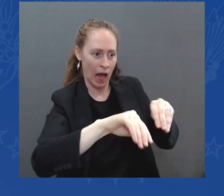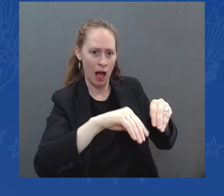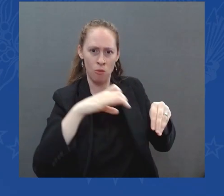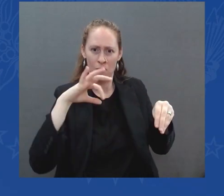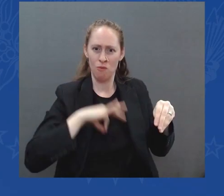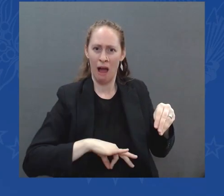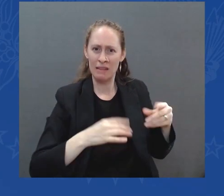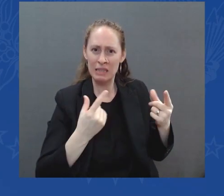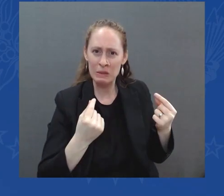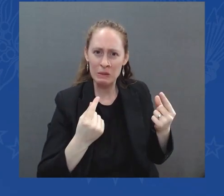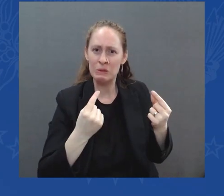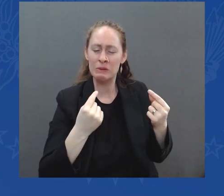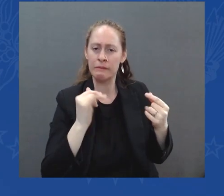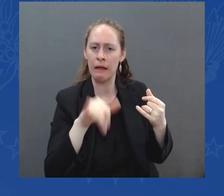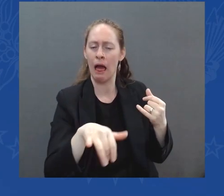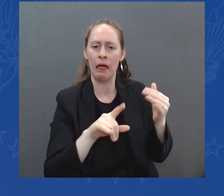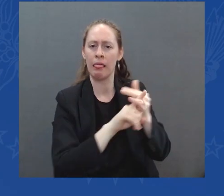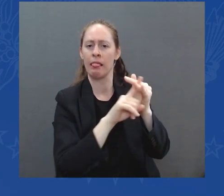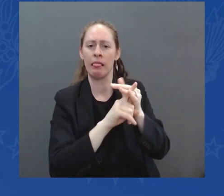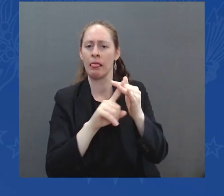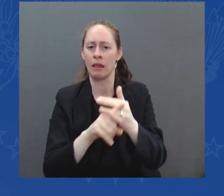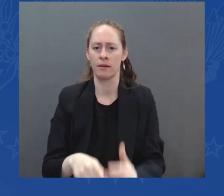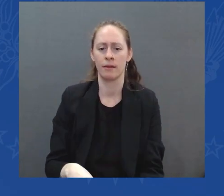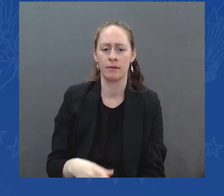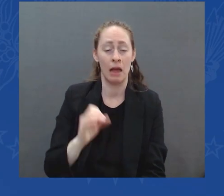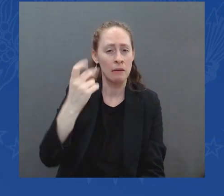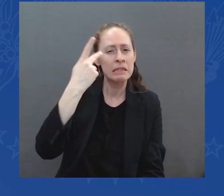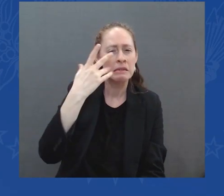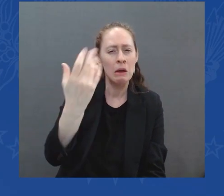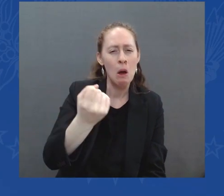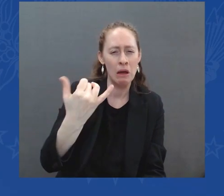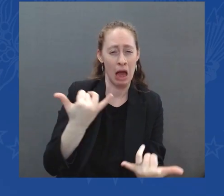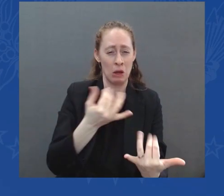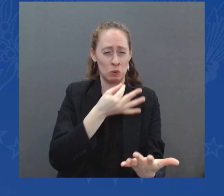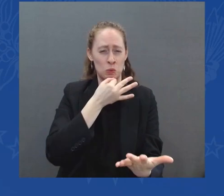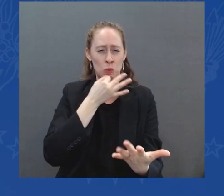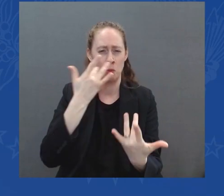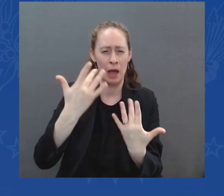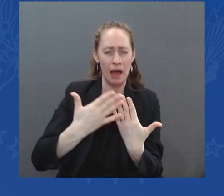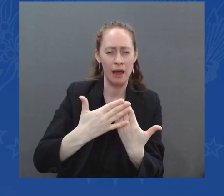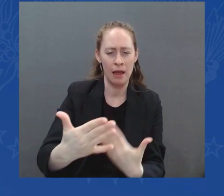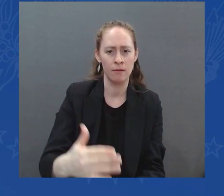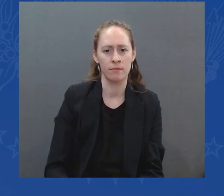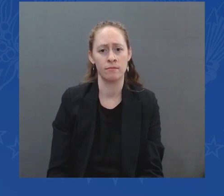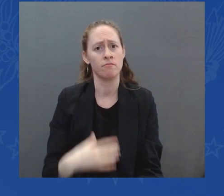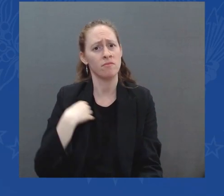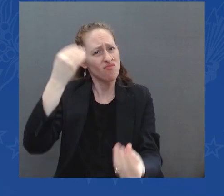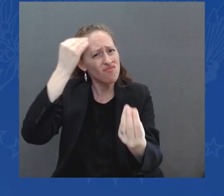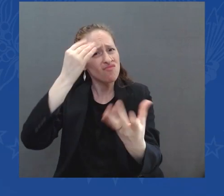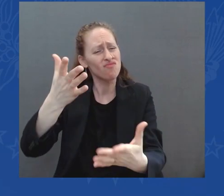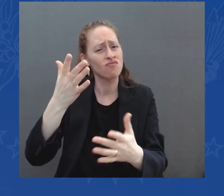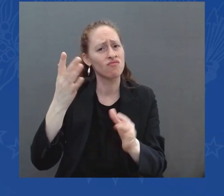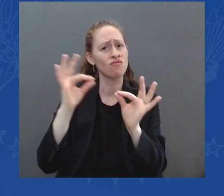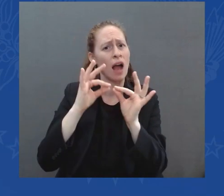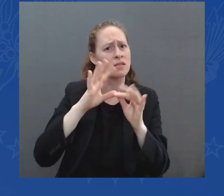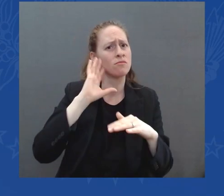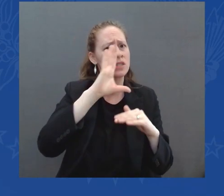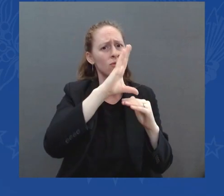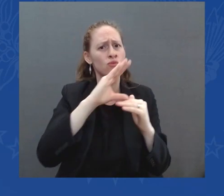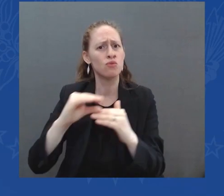And the other thing is -- exact. But it will come down. And it could come down fairly significantly. It could come down the better part of --